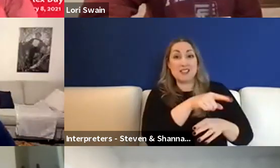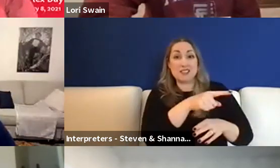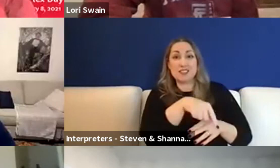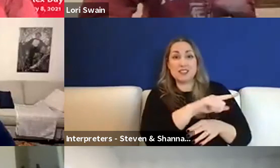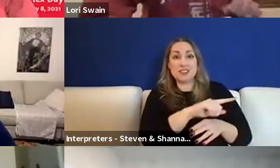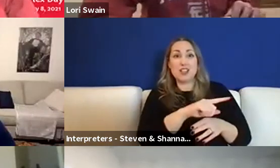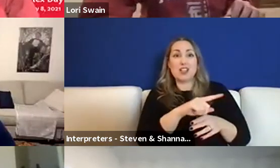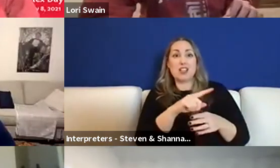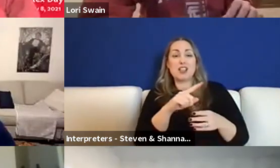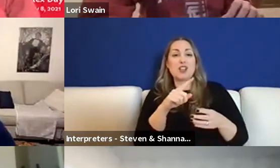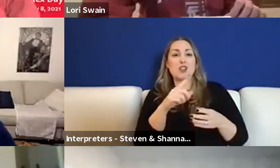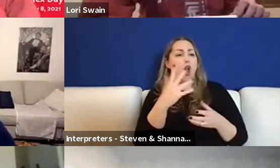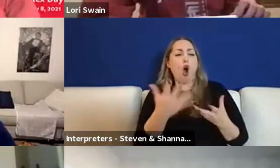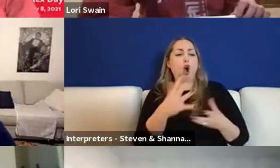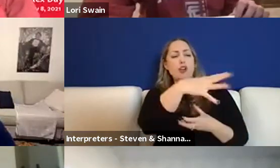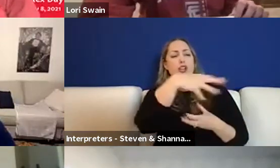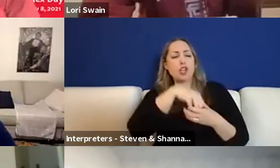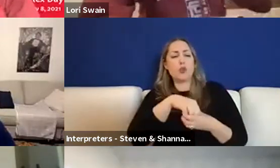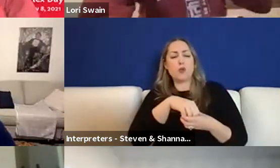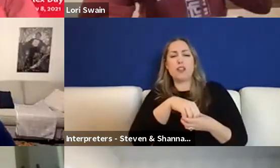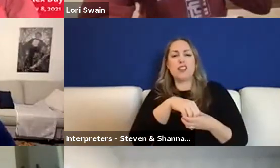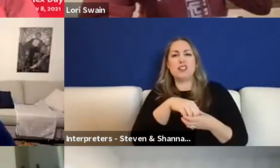pathway? How are you working those bumps along the way?